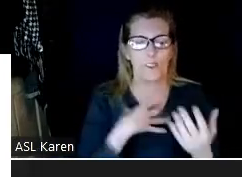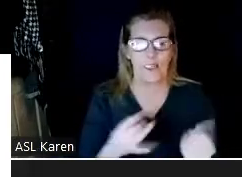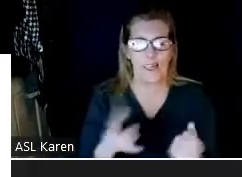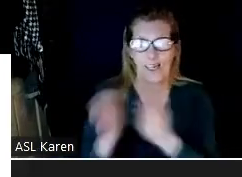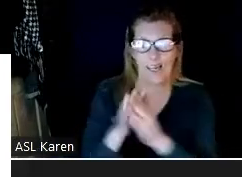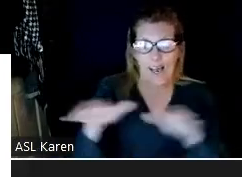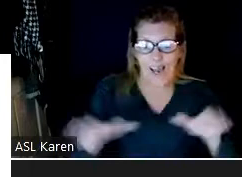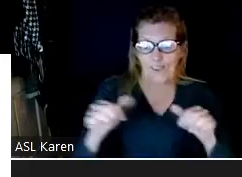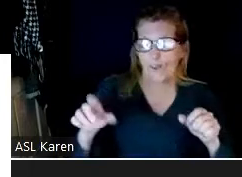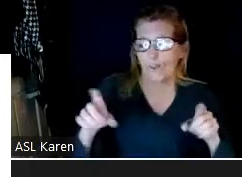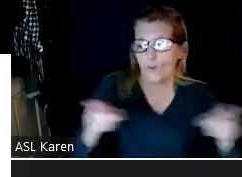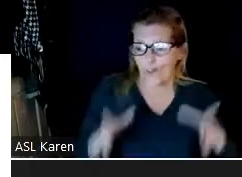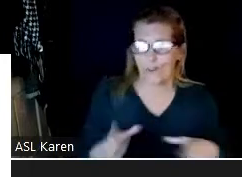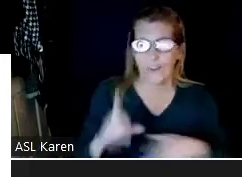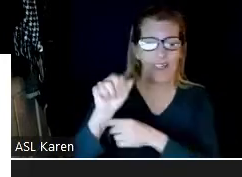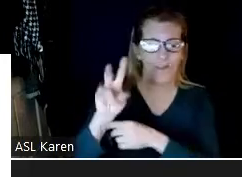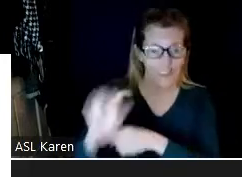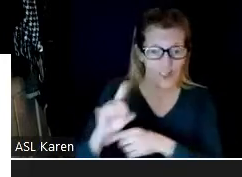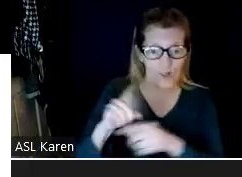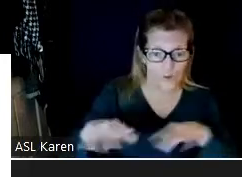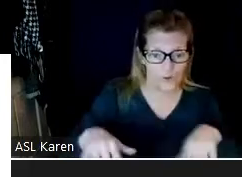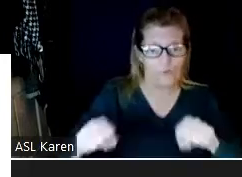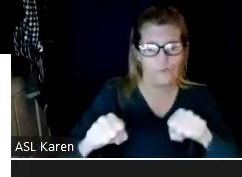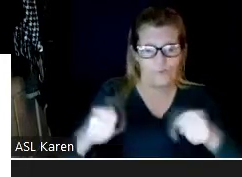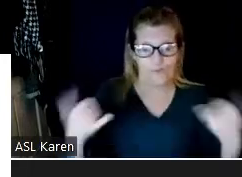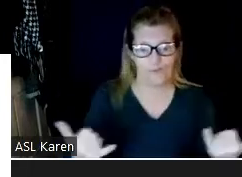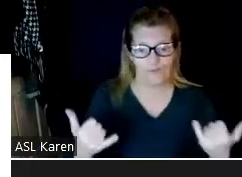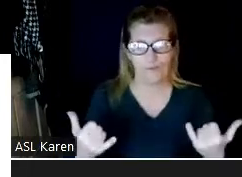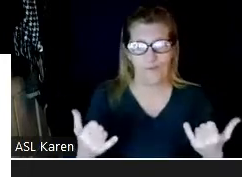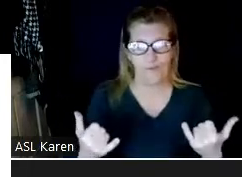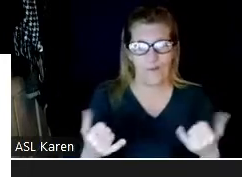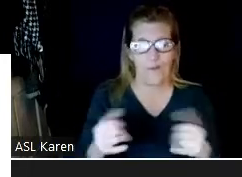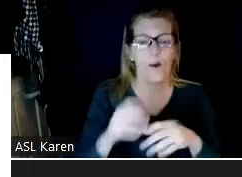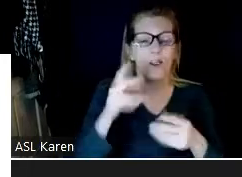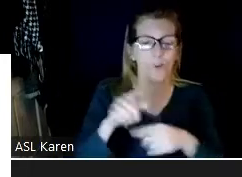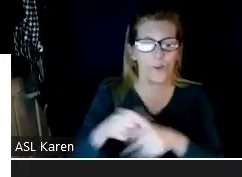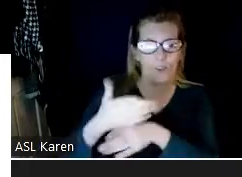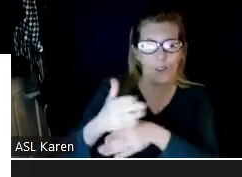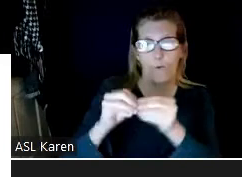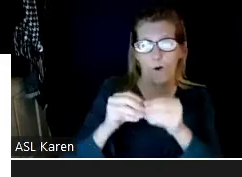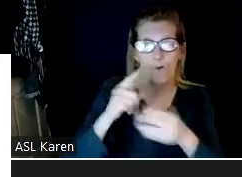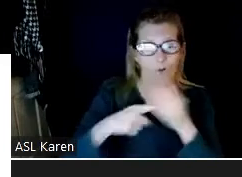Acting Director David Kirsten field should introduce himself, and share more about why we are all here today.